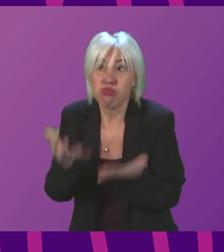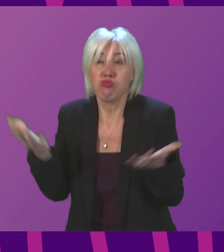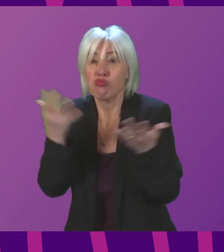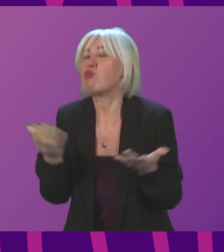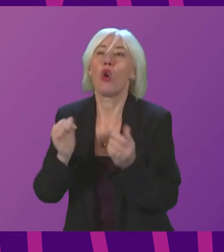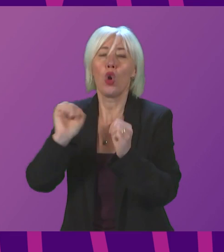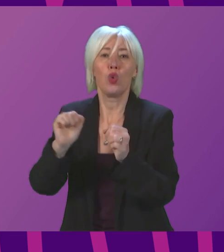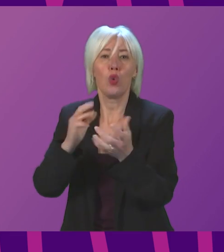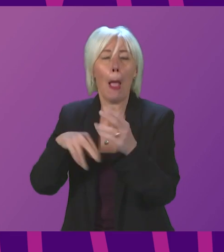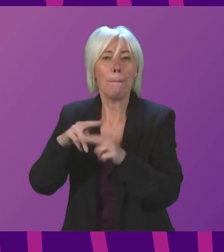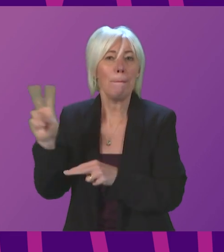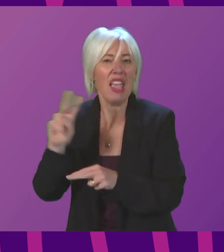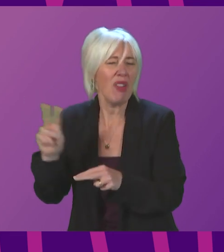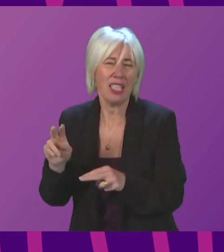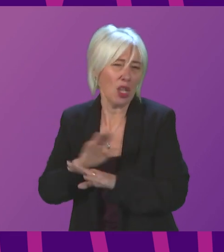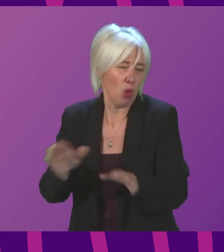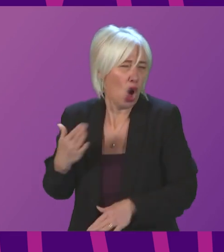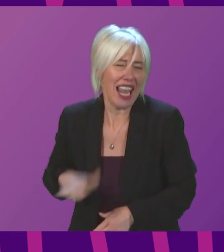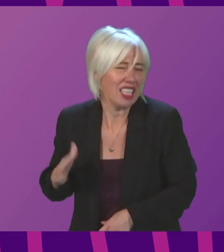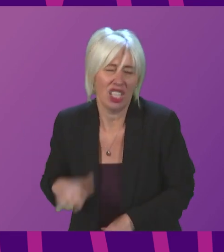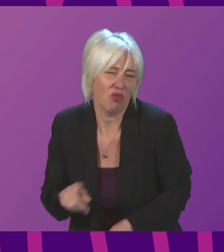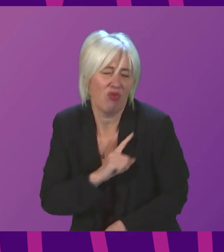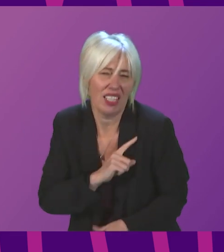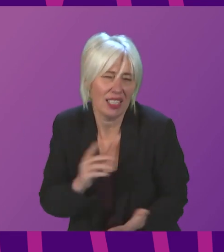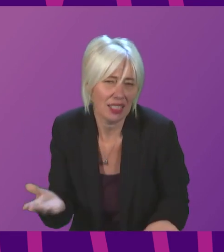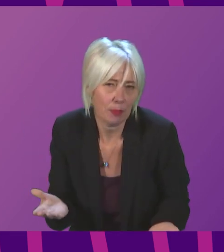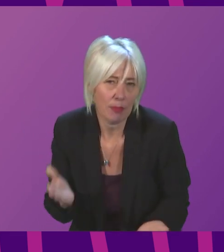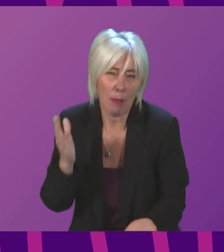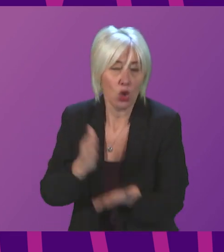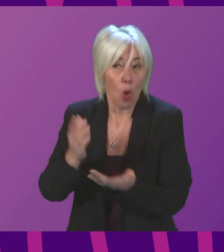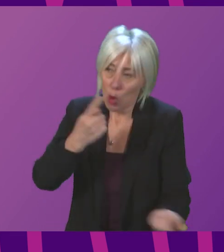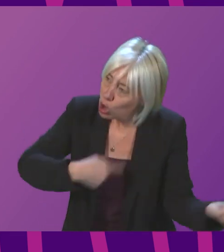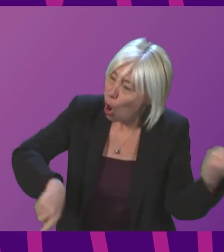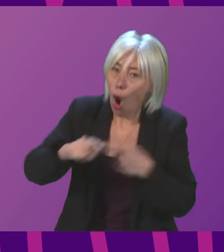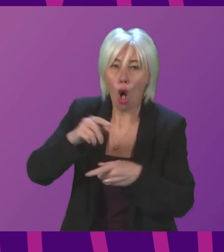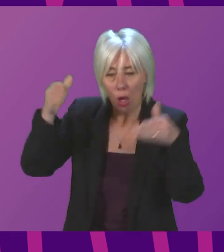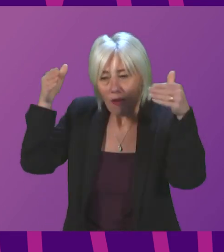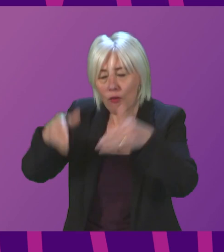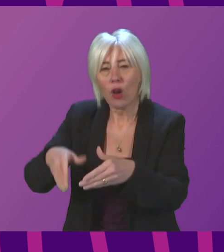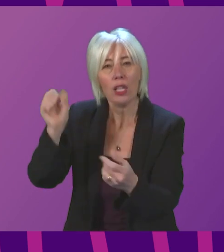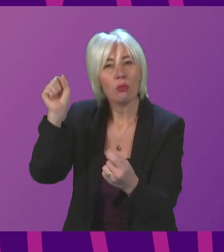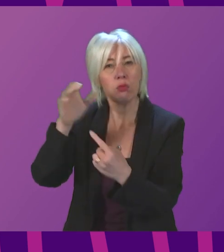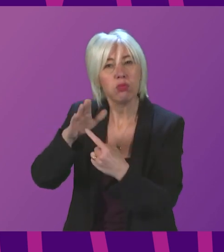completely unnecessary reasons. Let us all focus on what matters, which is supporting